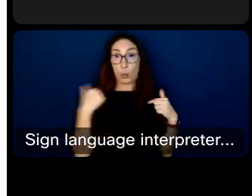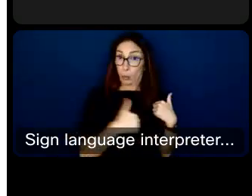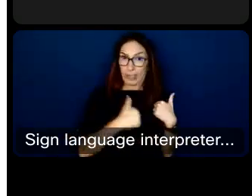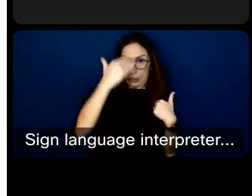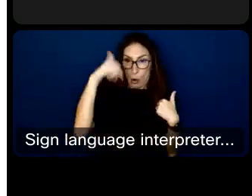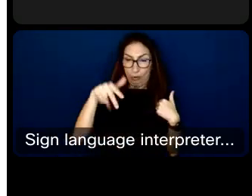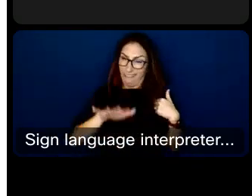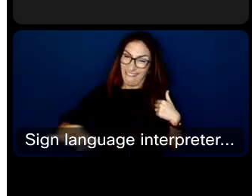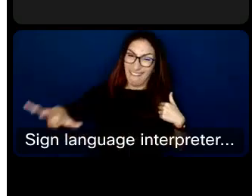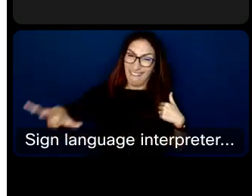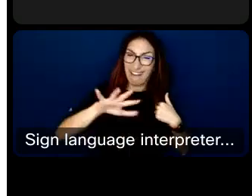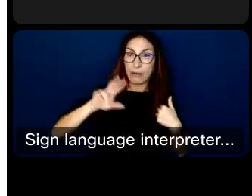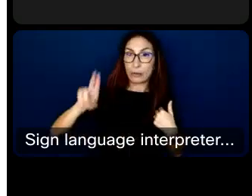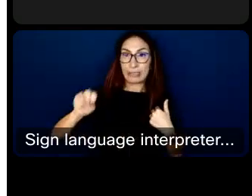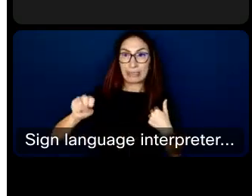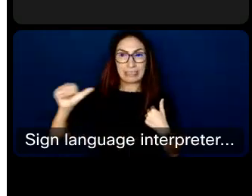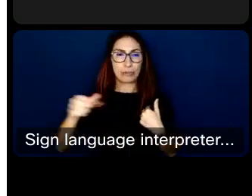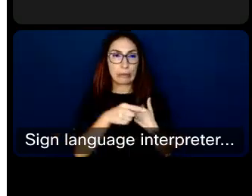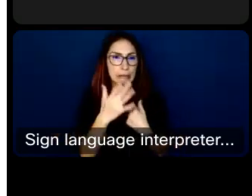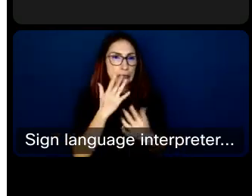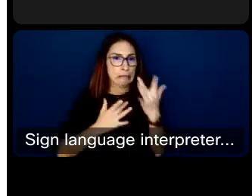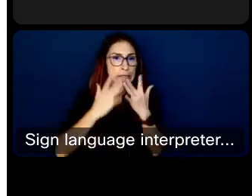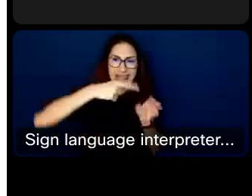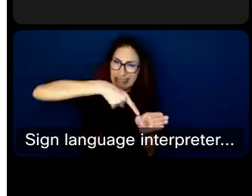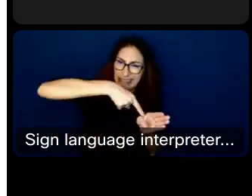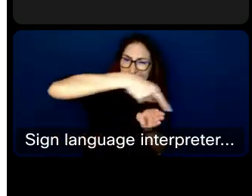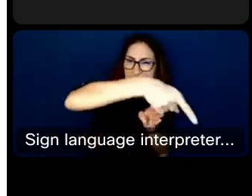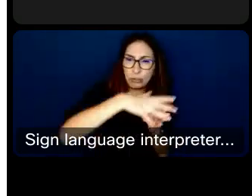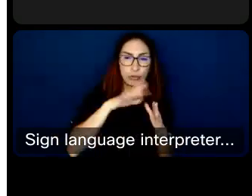don't have enough gerontologists to meet the need. So, it's